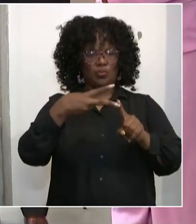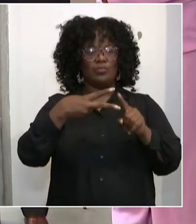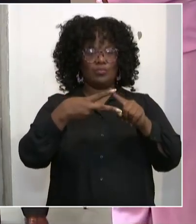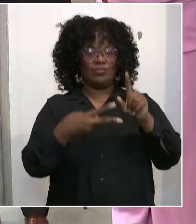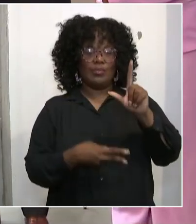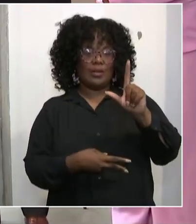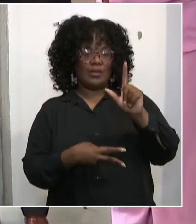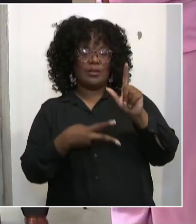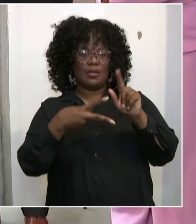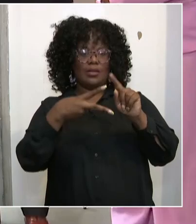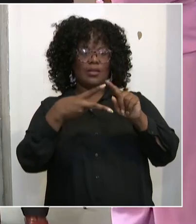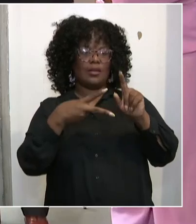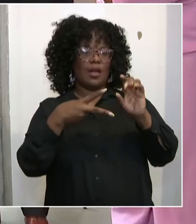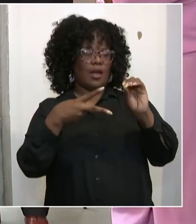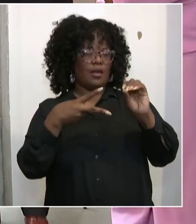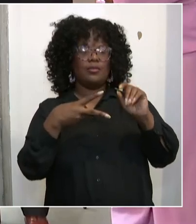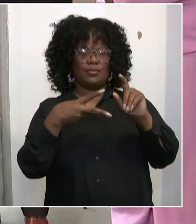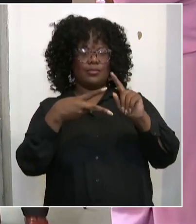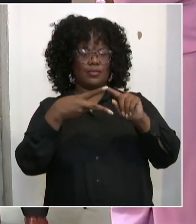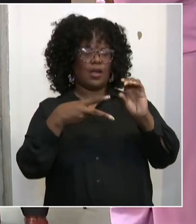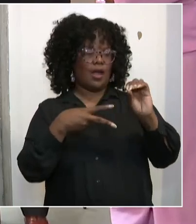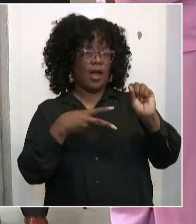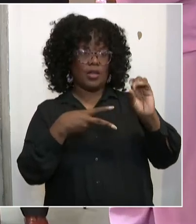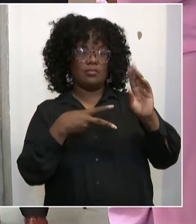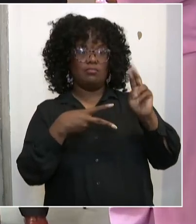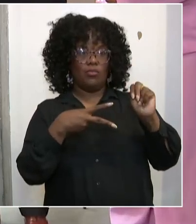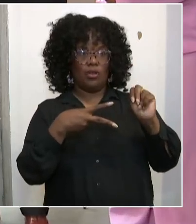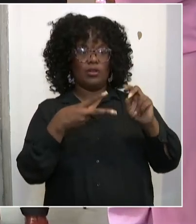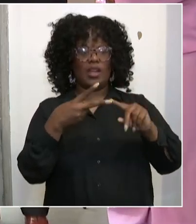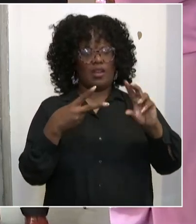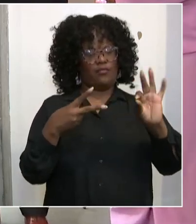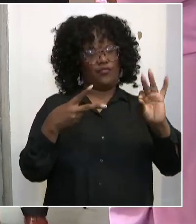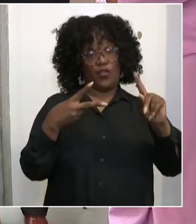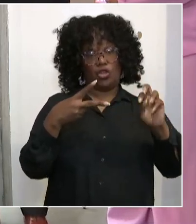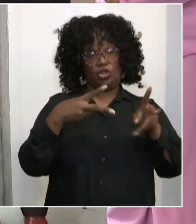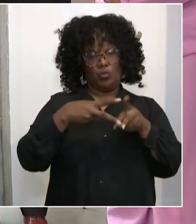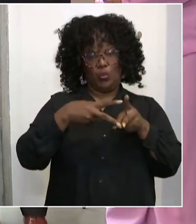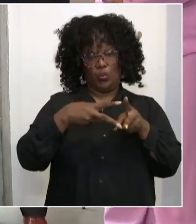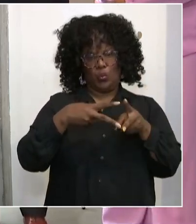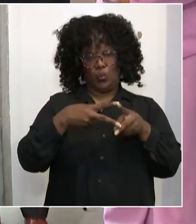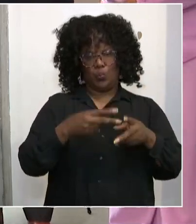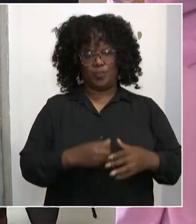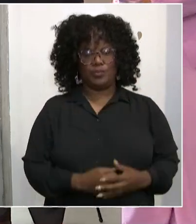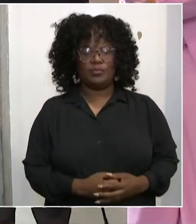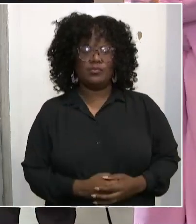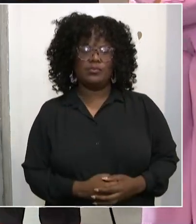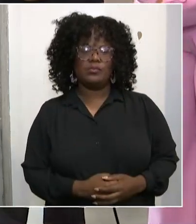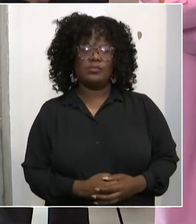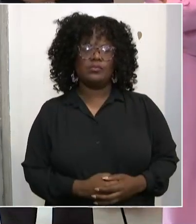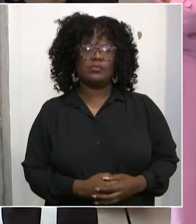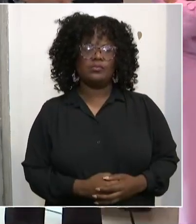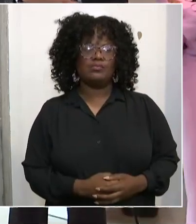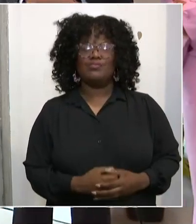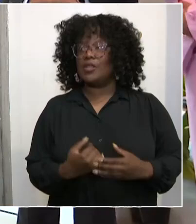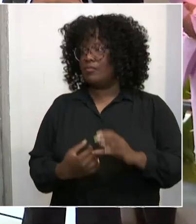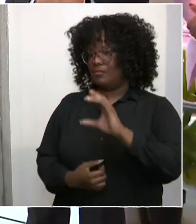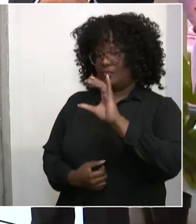Uh, good. Afternoon. I'm Clin Osborne. I'm the director of the DC Homeland Security and Emergency Management Agency,